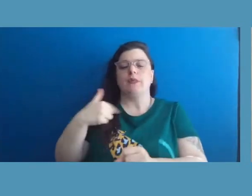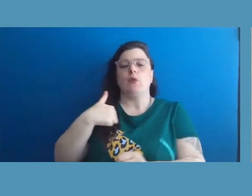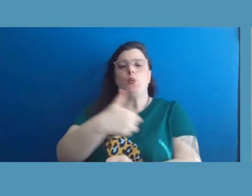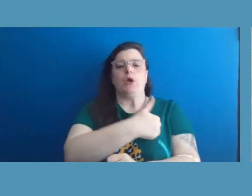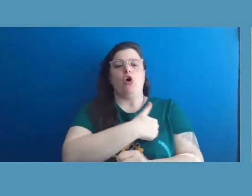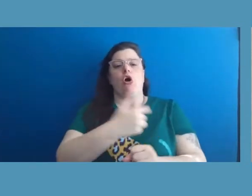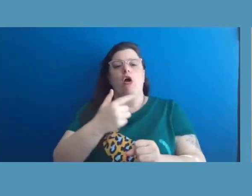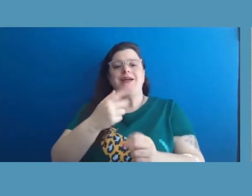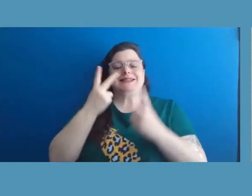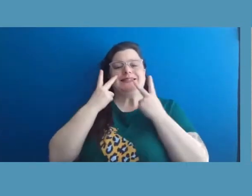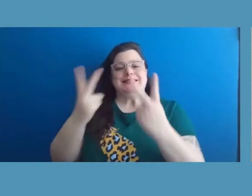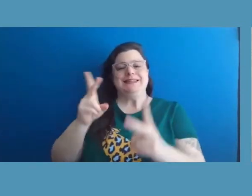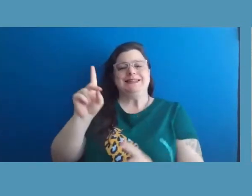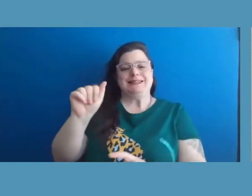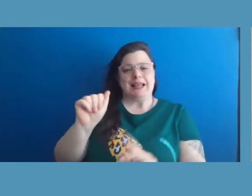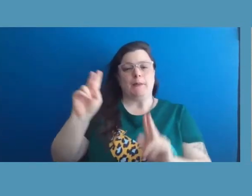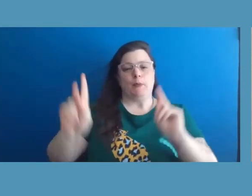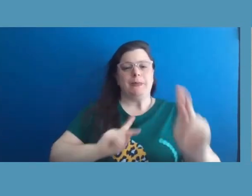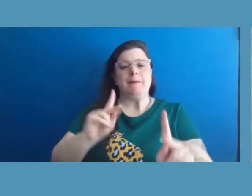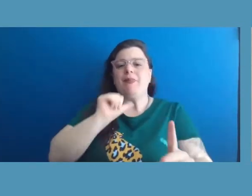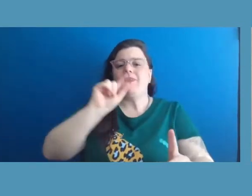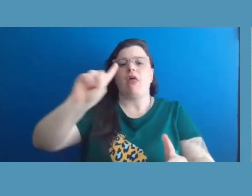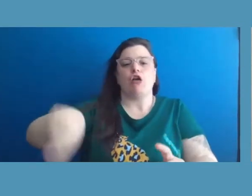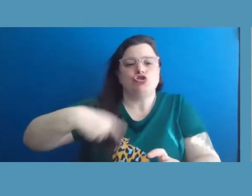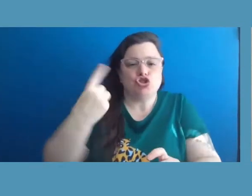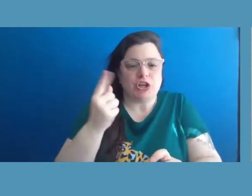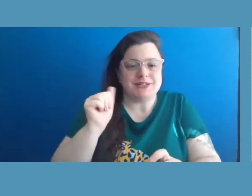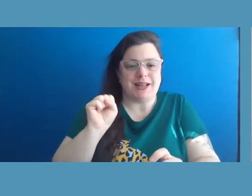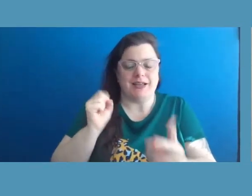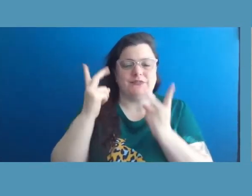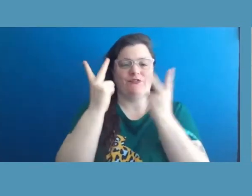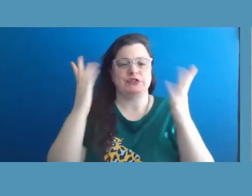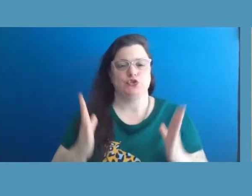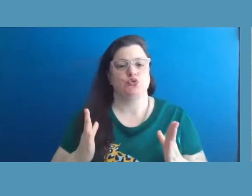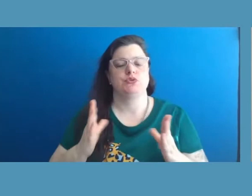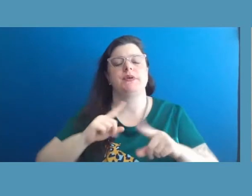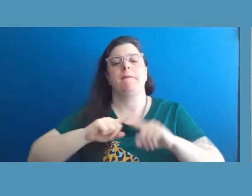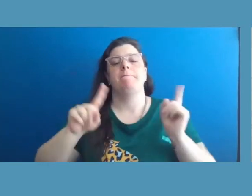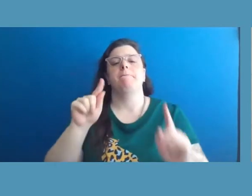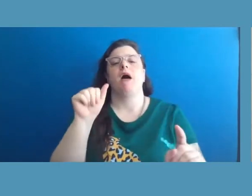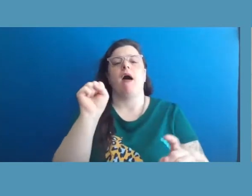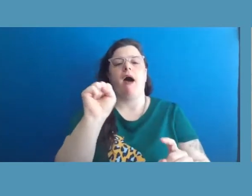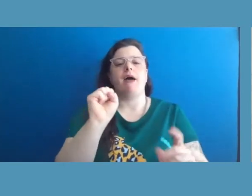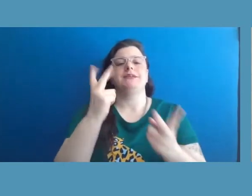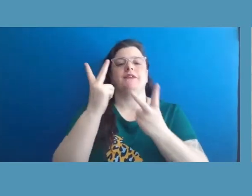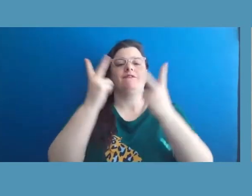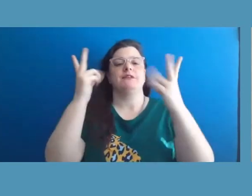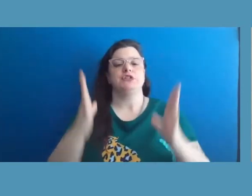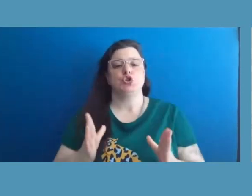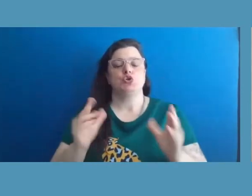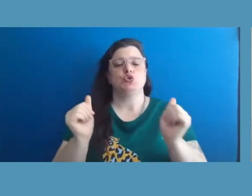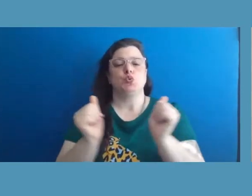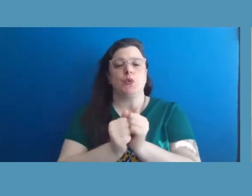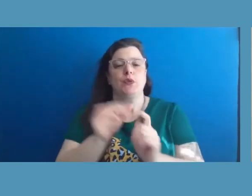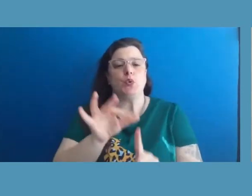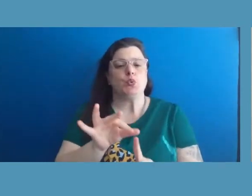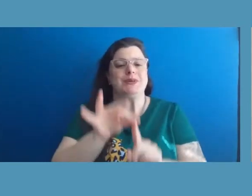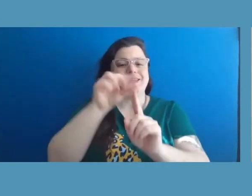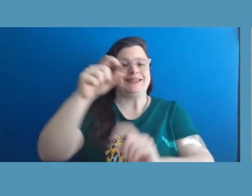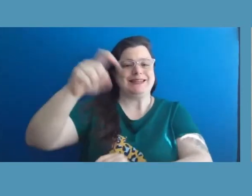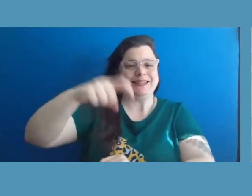important to make sure we are seeing disabled people not just as visitors but as visitors